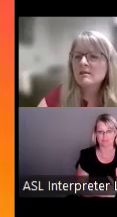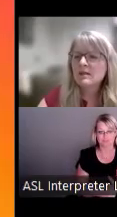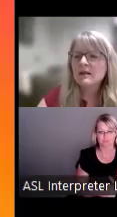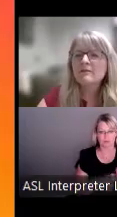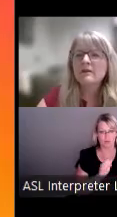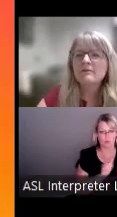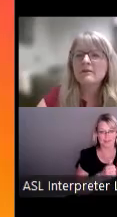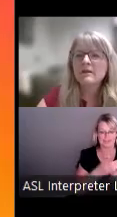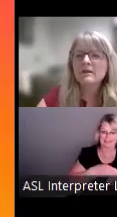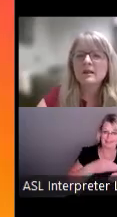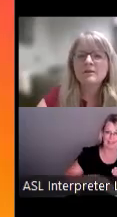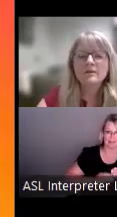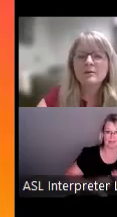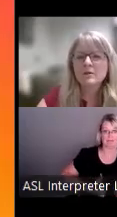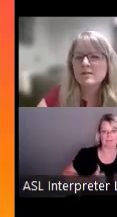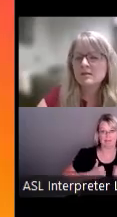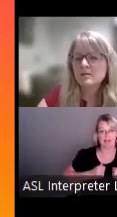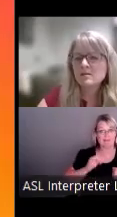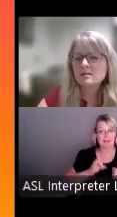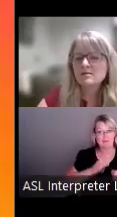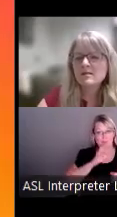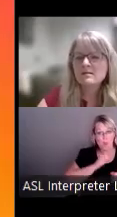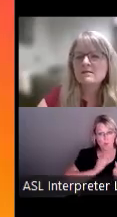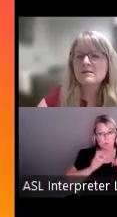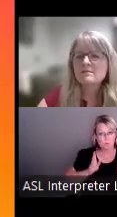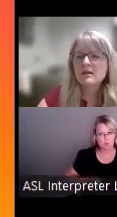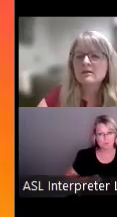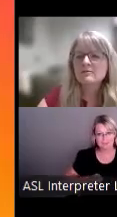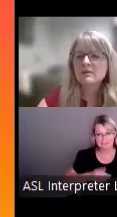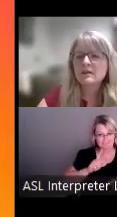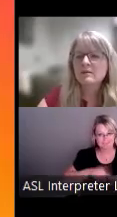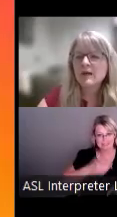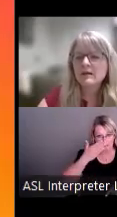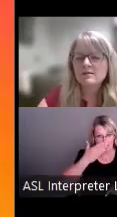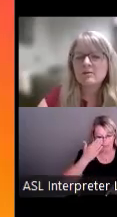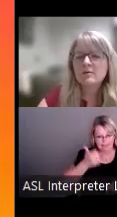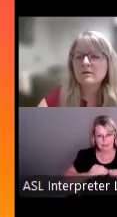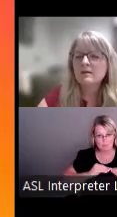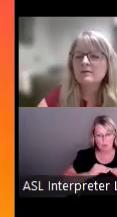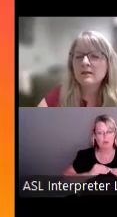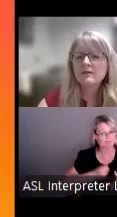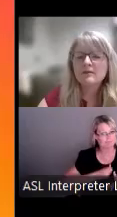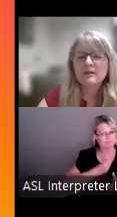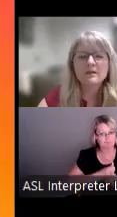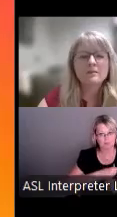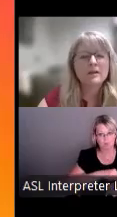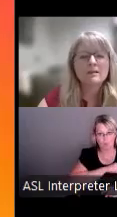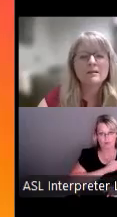end of a life. If an elderly person loses their sense of smell, it really impacts their quality of life and can be an